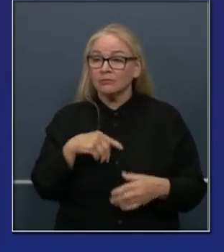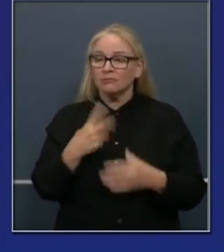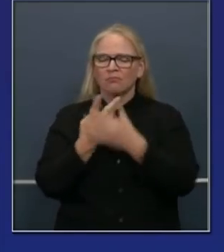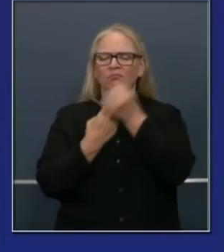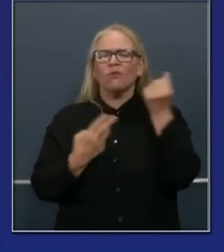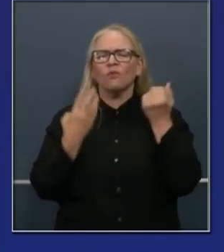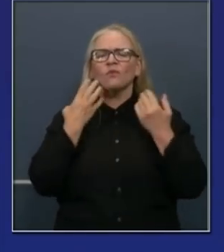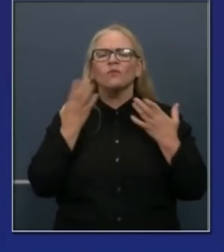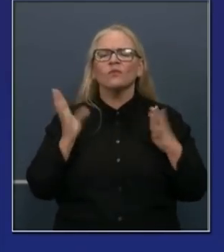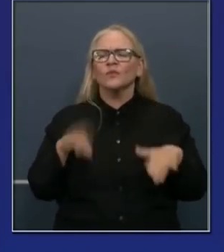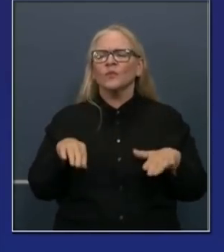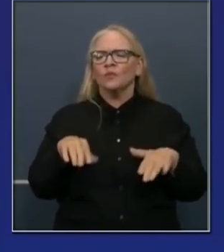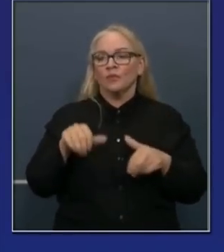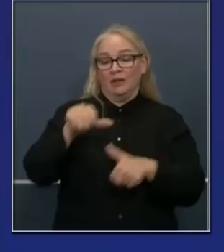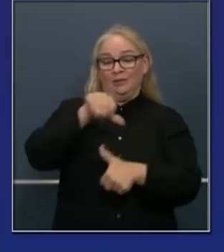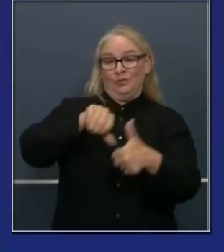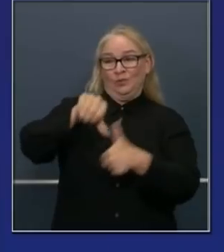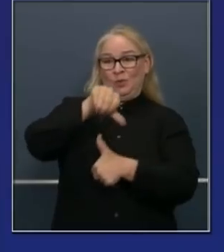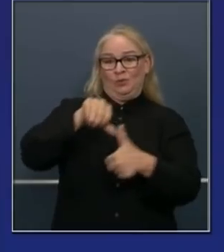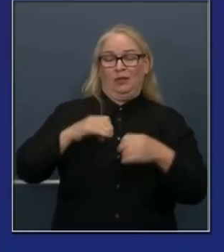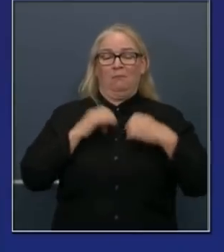GET AND I'M NOT NAIVE AND